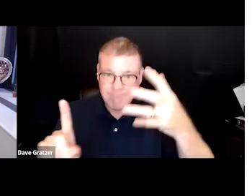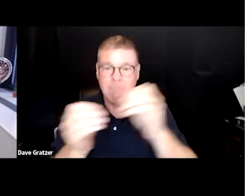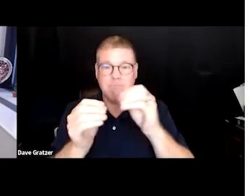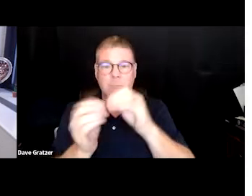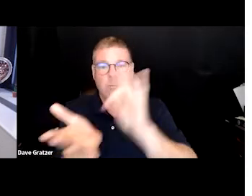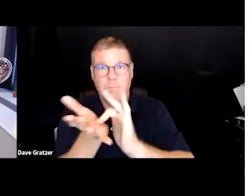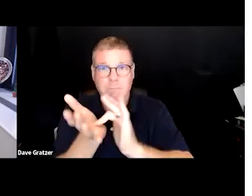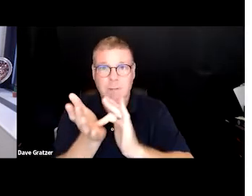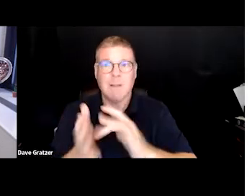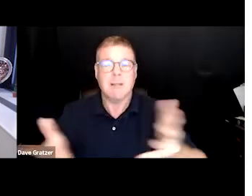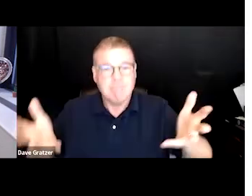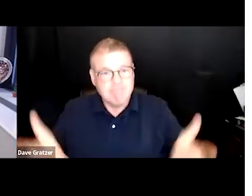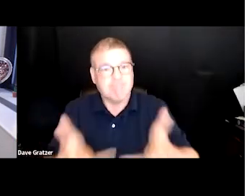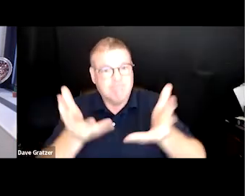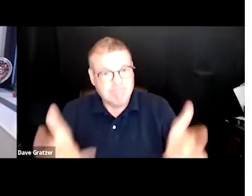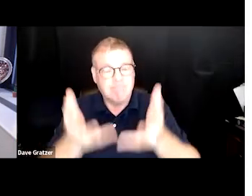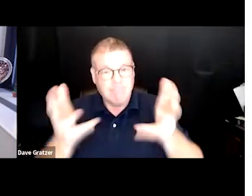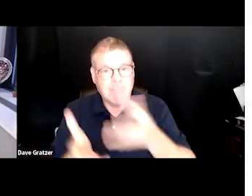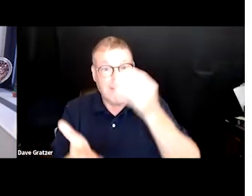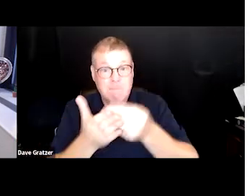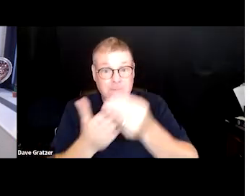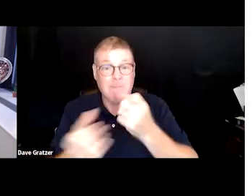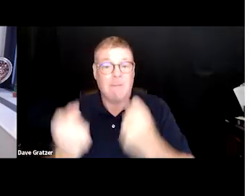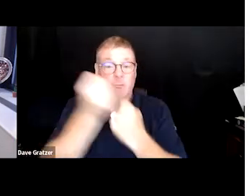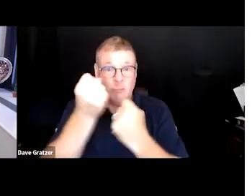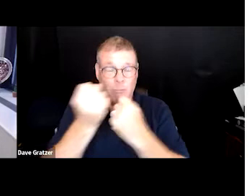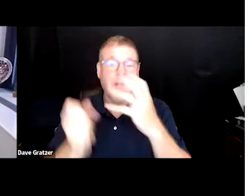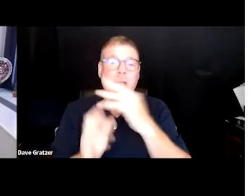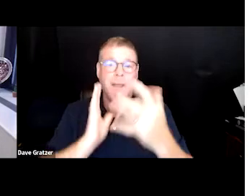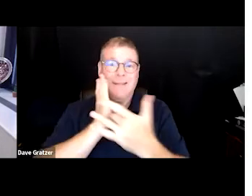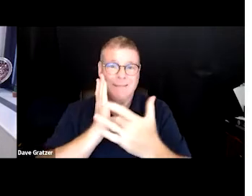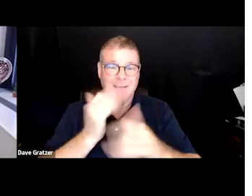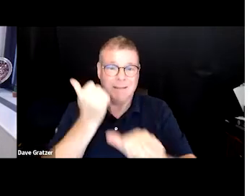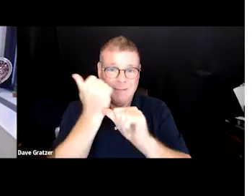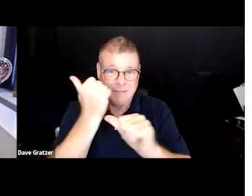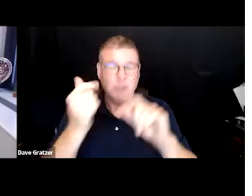through incentivizing via financial support, as well as technical assistance to jails